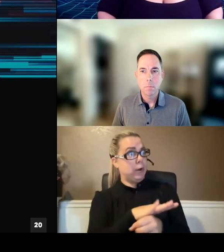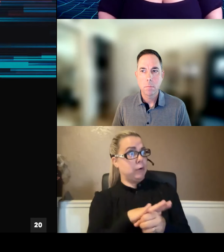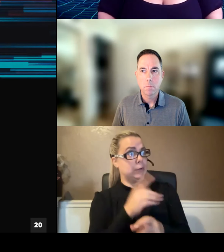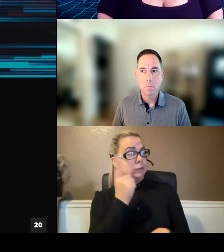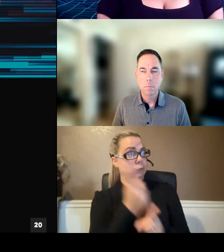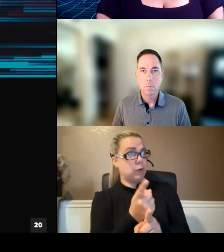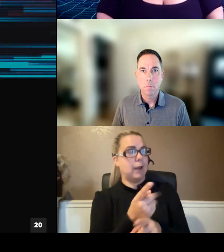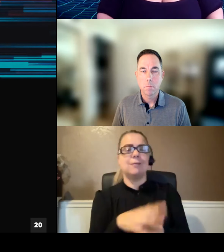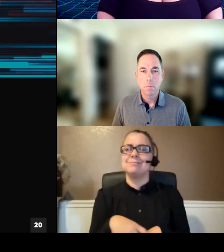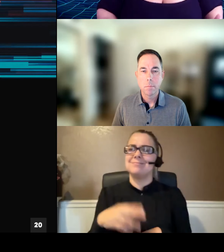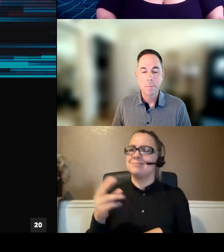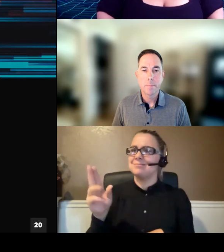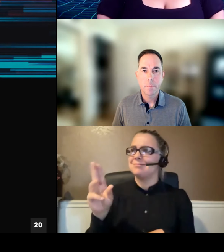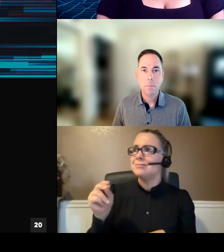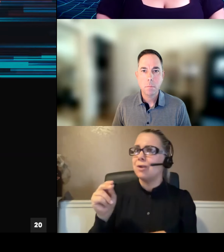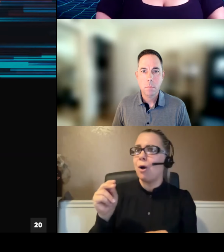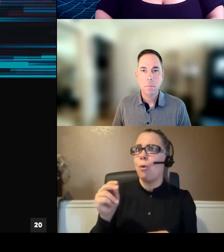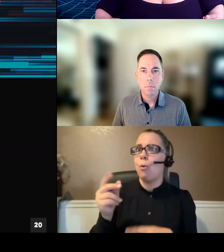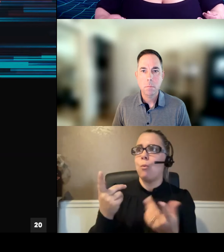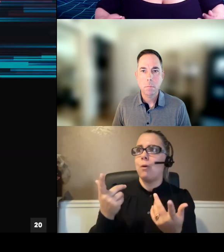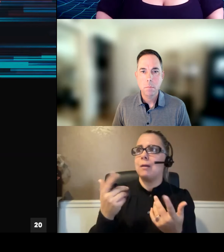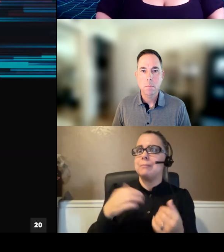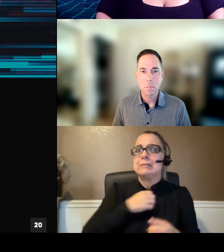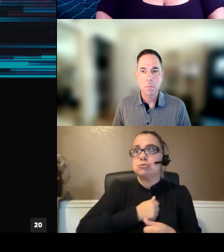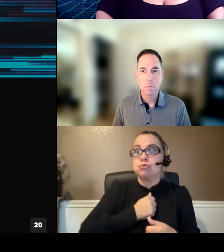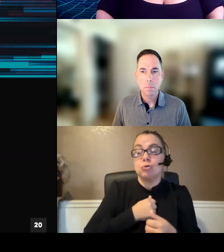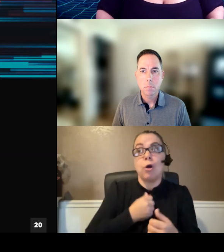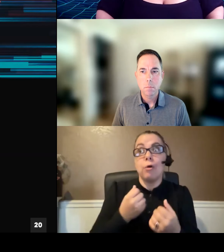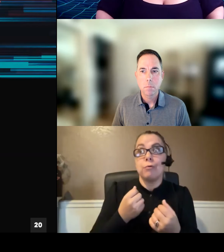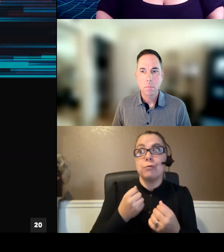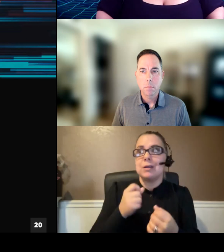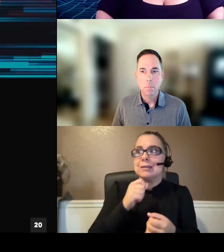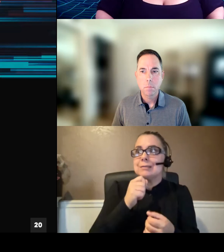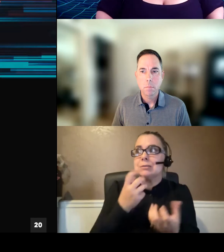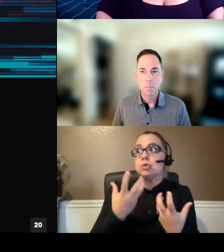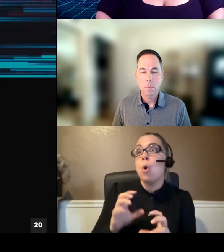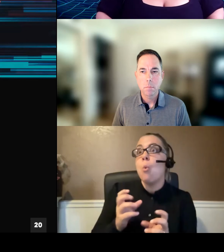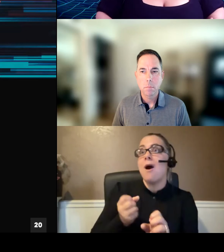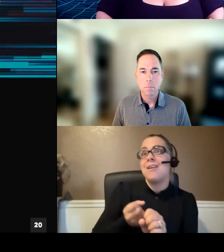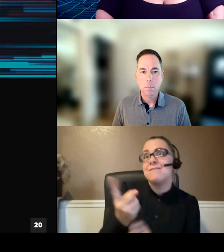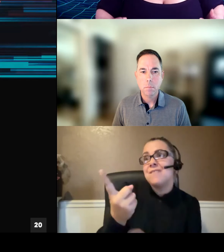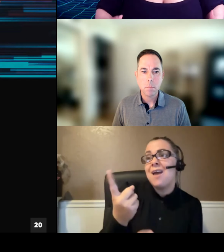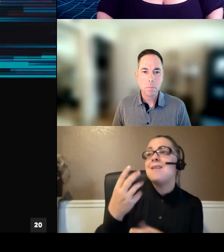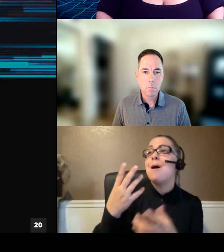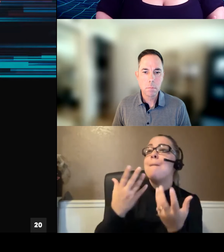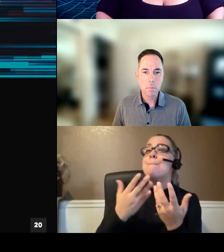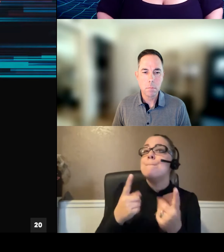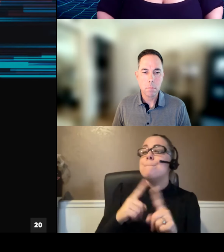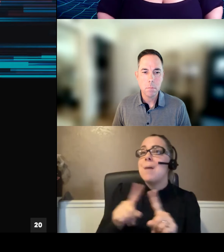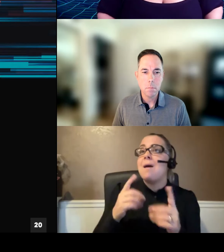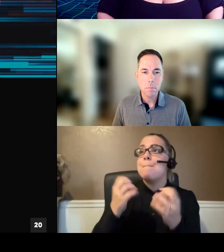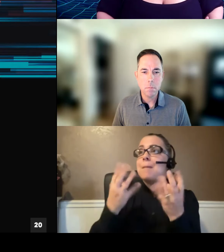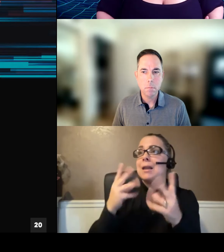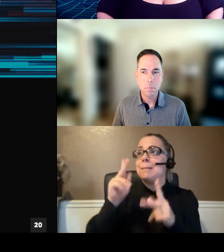what a lot of people do think. And I think what I would like to see now, is yes, disability and